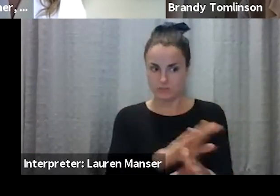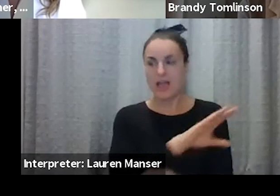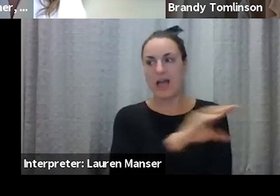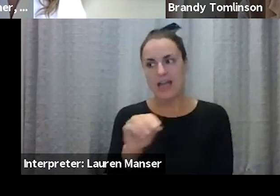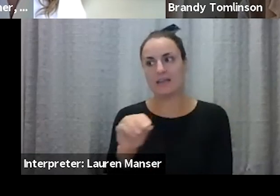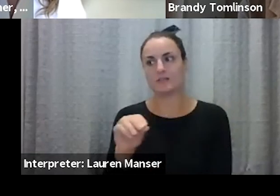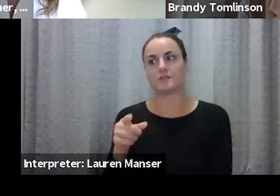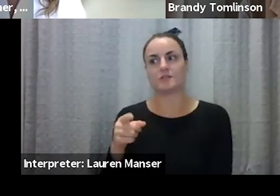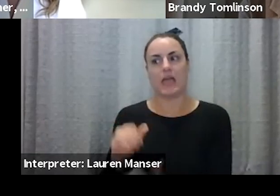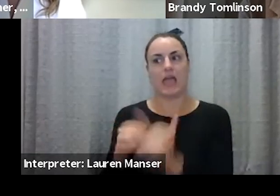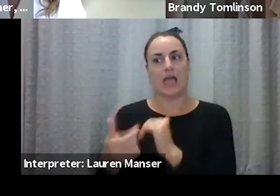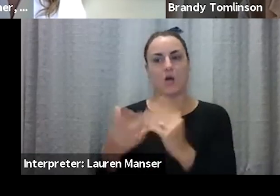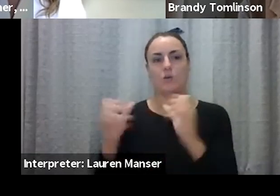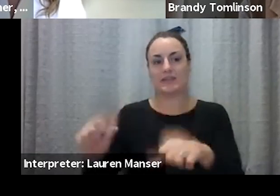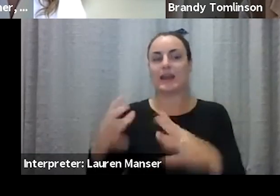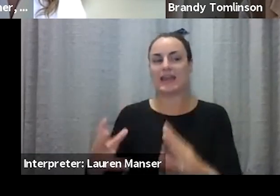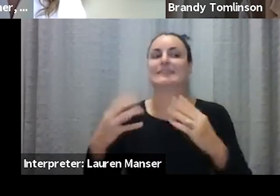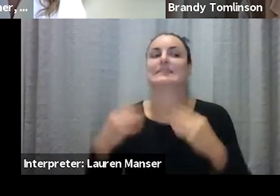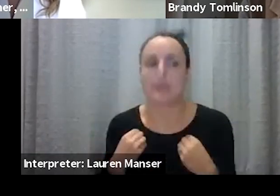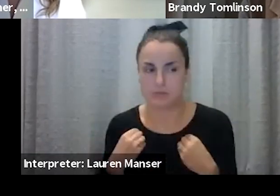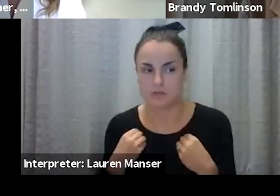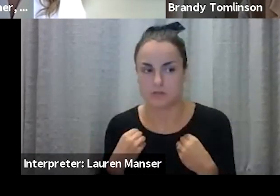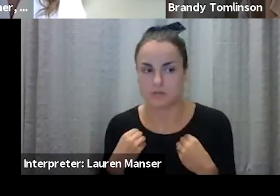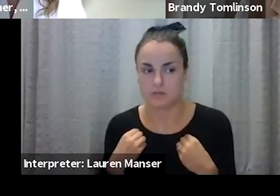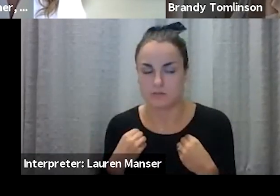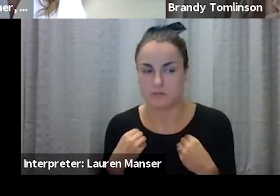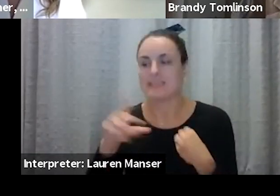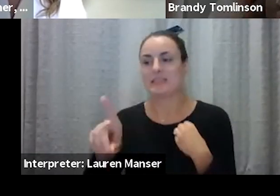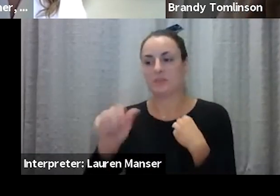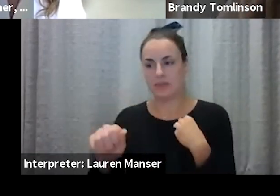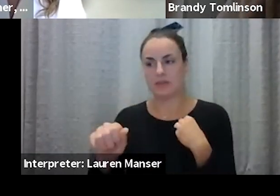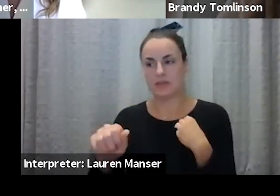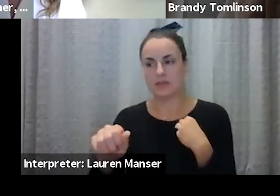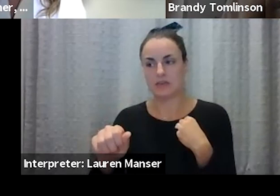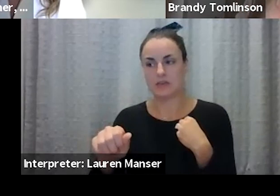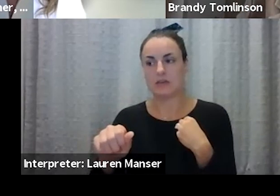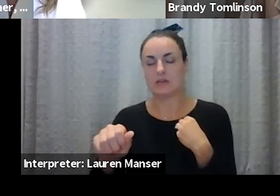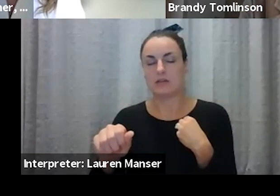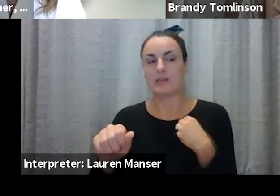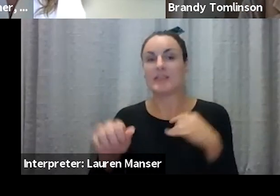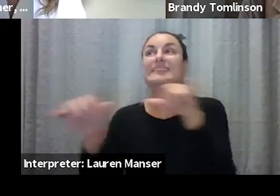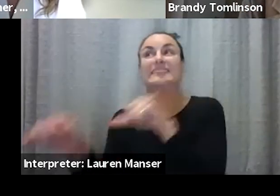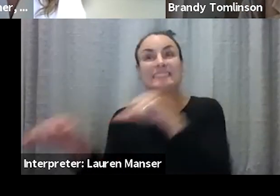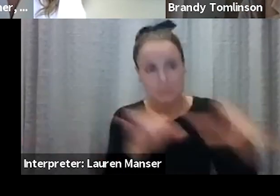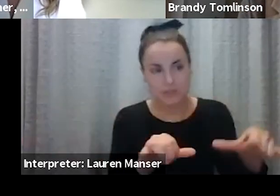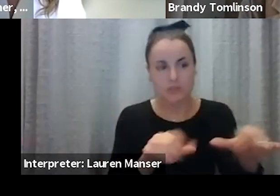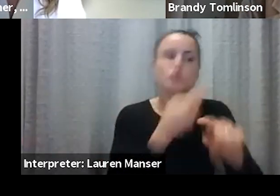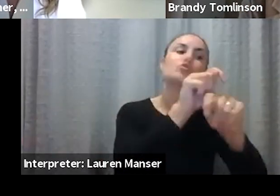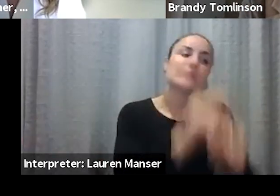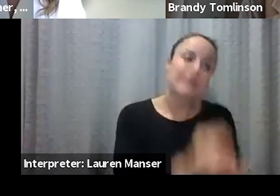in the same way that other, maybe traditionally better known disabilities are? So for example, it's very easy for me,